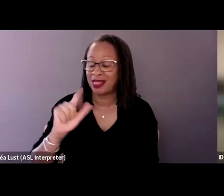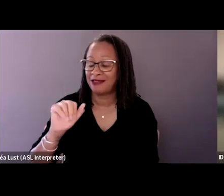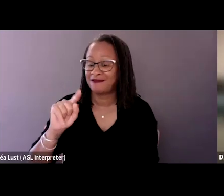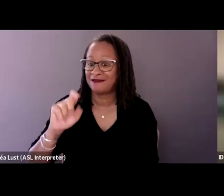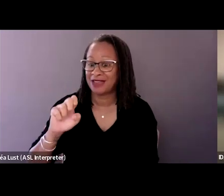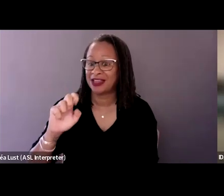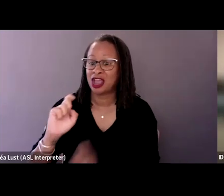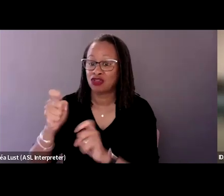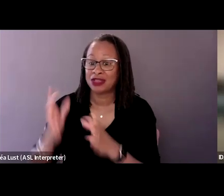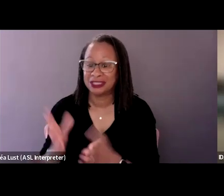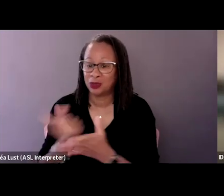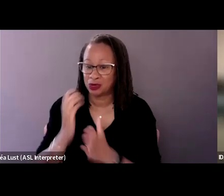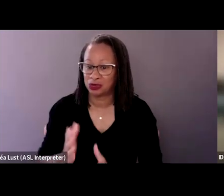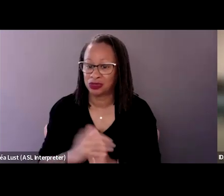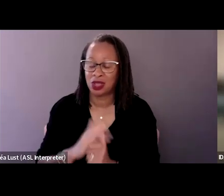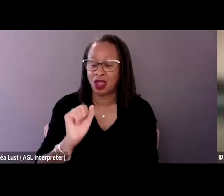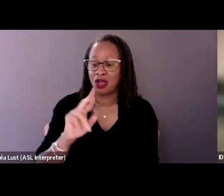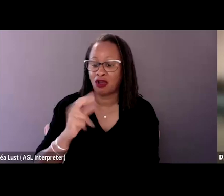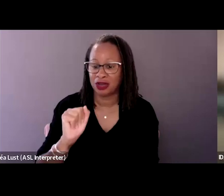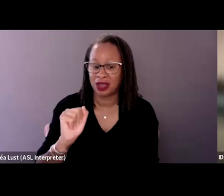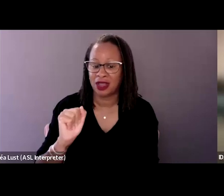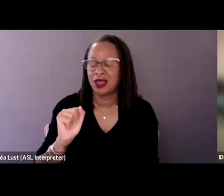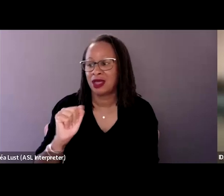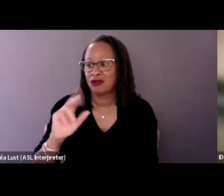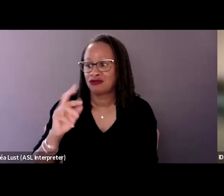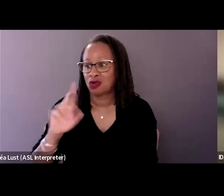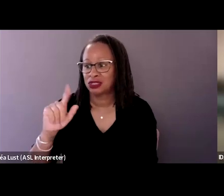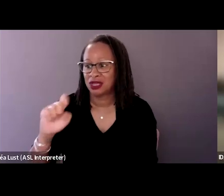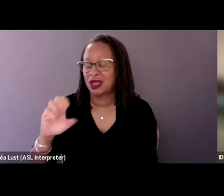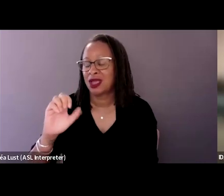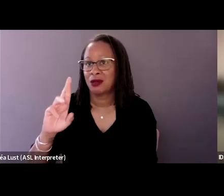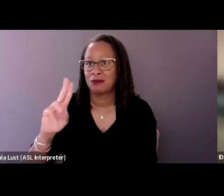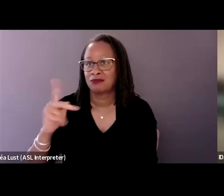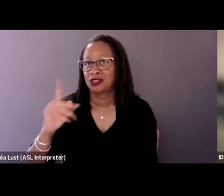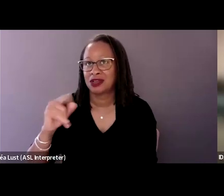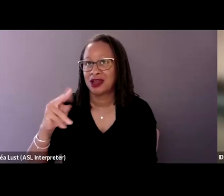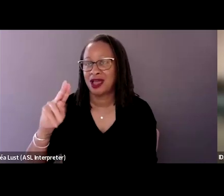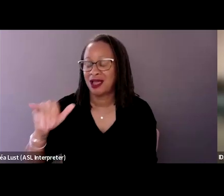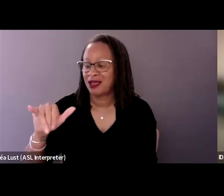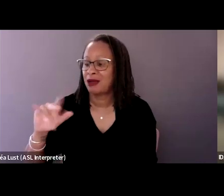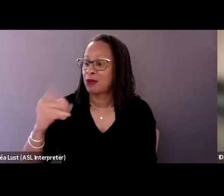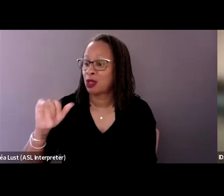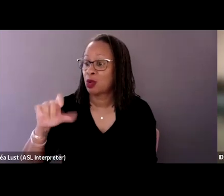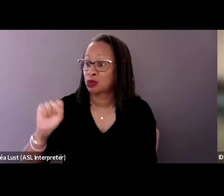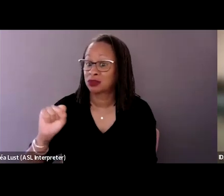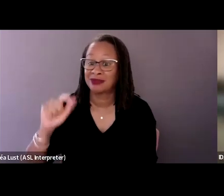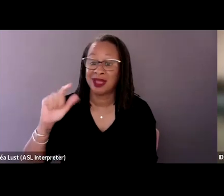Arya Rothe, Pallavi Somusetty, and Janay Boulos. This year, they have all been at different stages